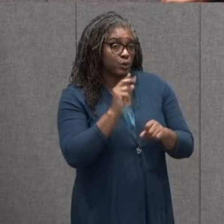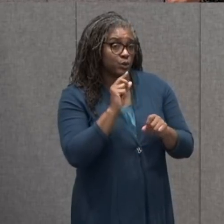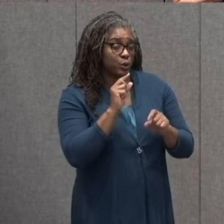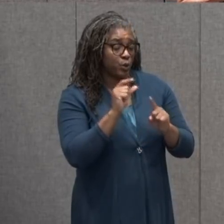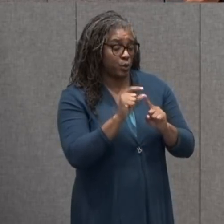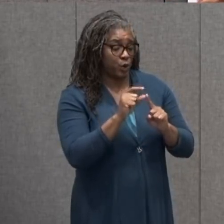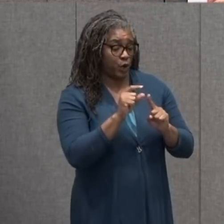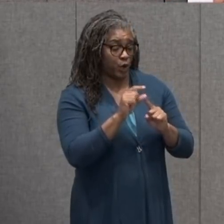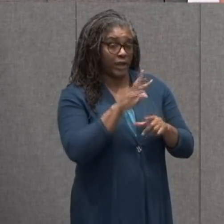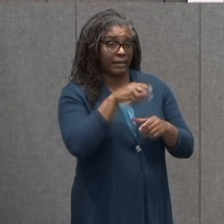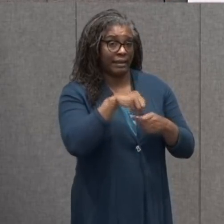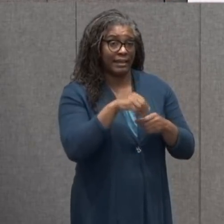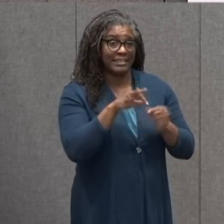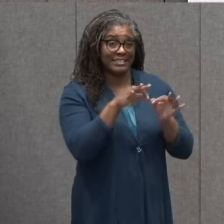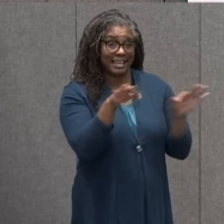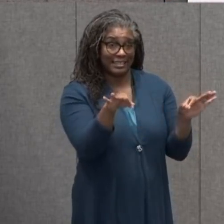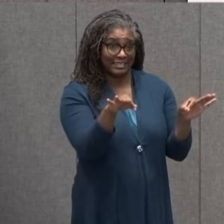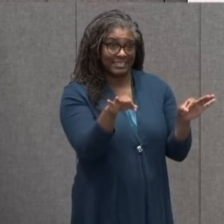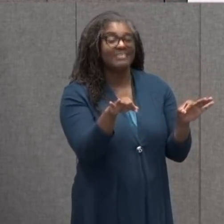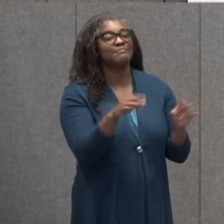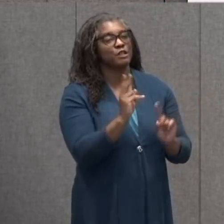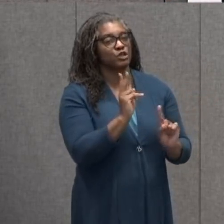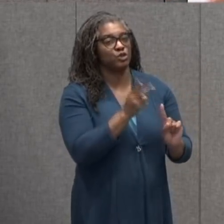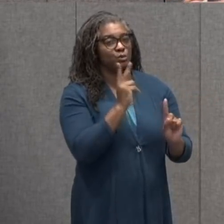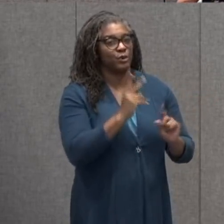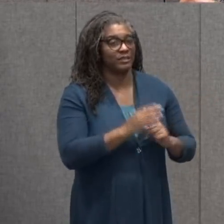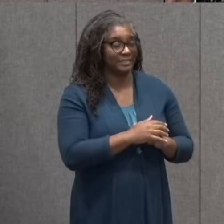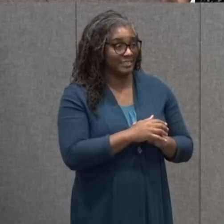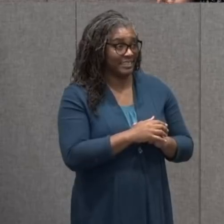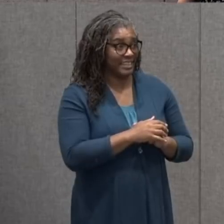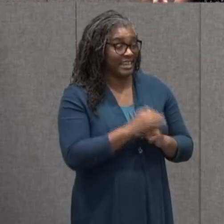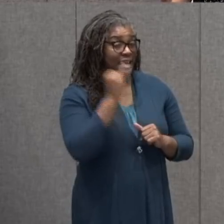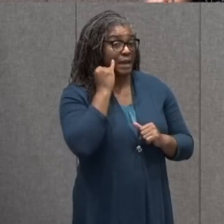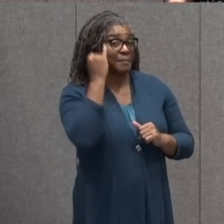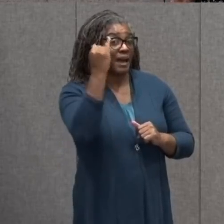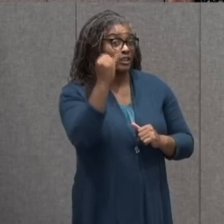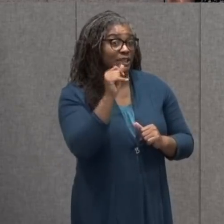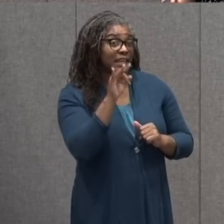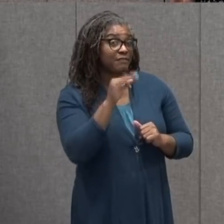another two points. So you can imagine if you're playing in groups of two